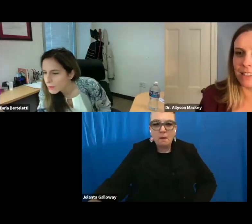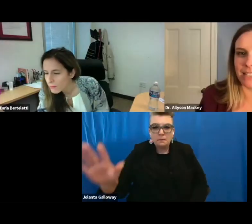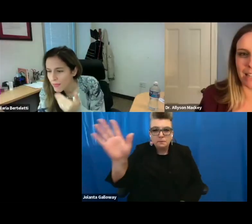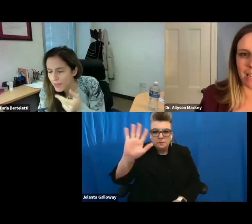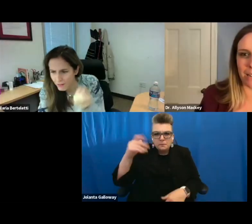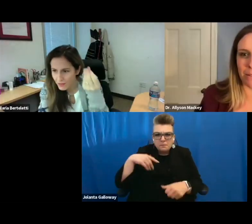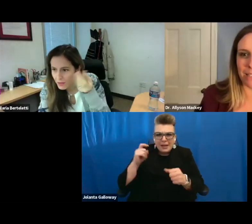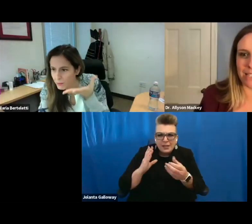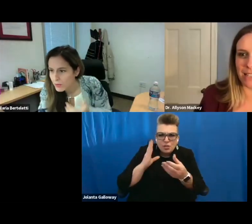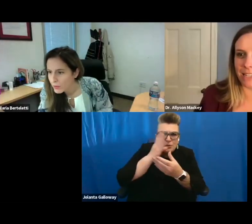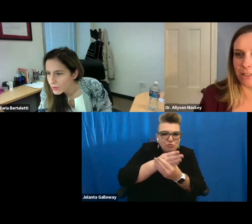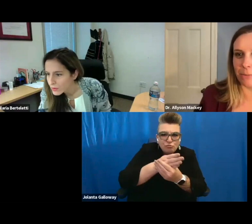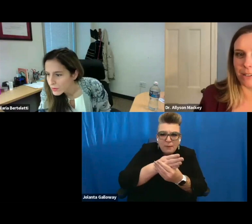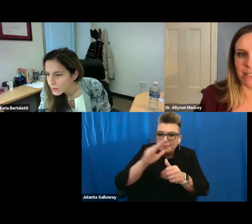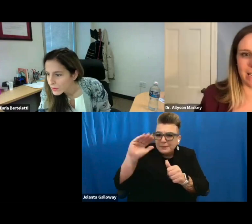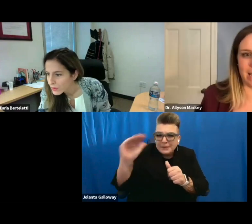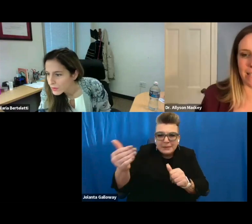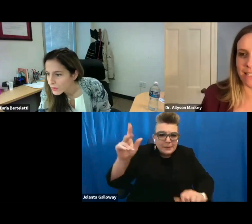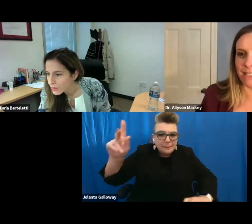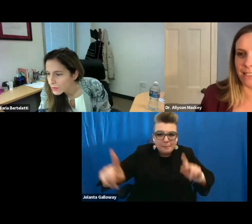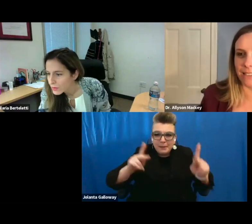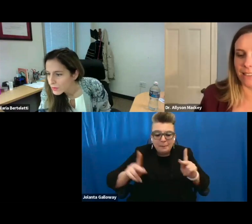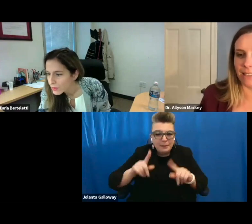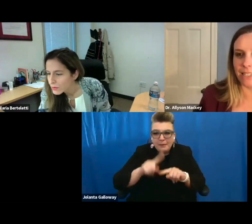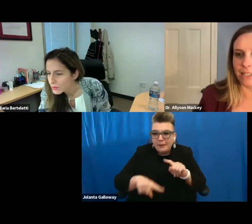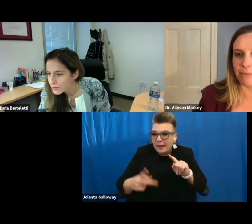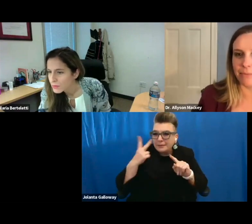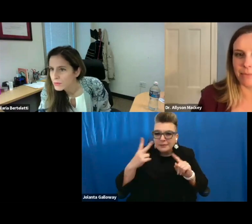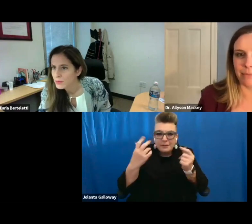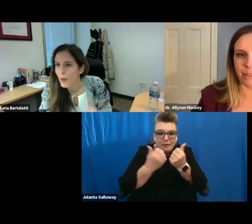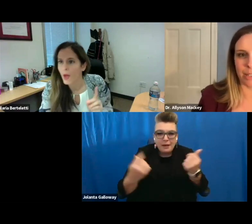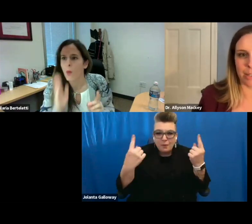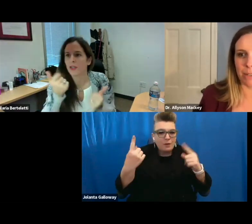it looks like they can only see the interpreter and they can't see dr